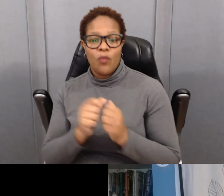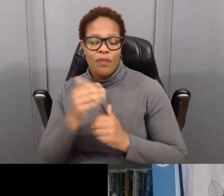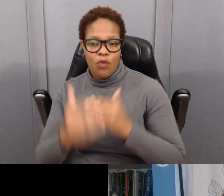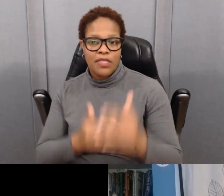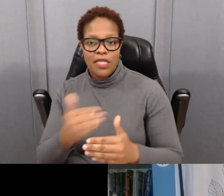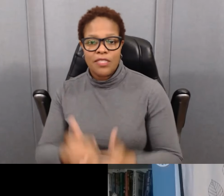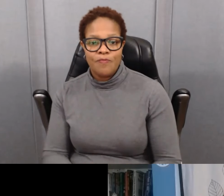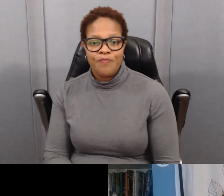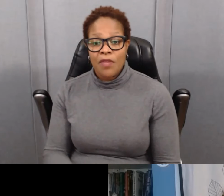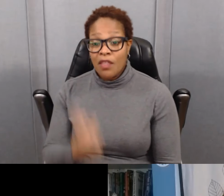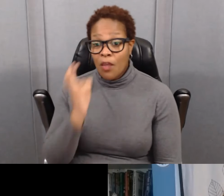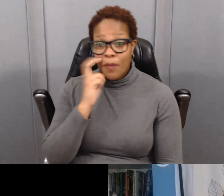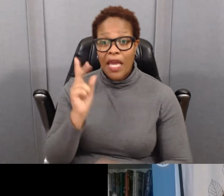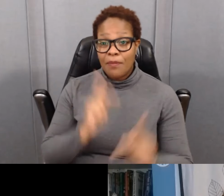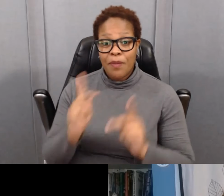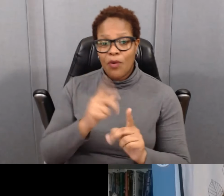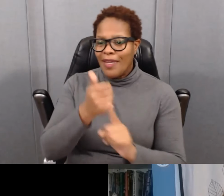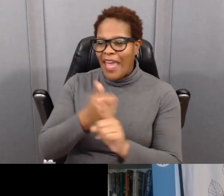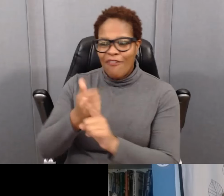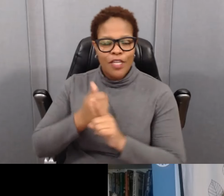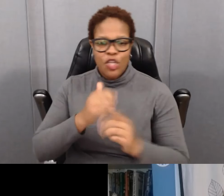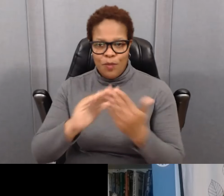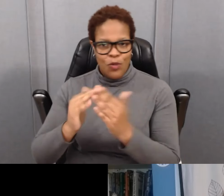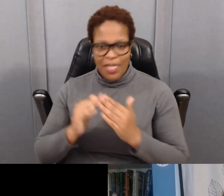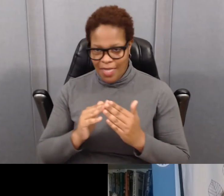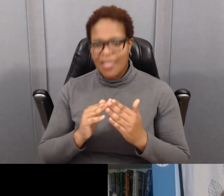There's blind people in every community, we're out here.